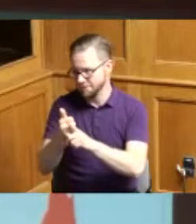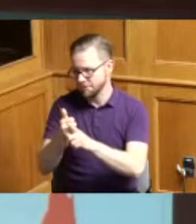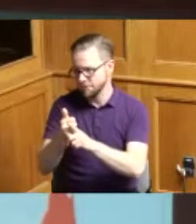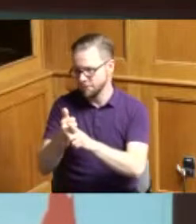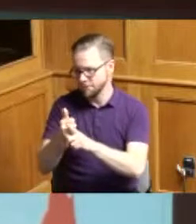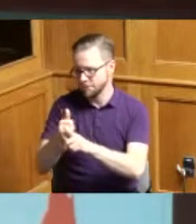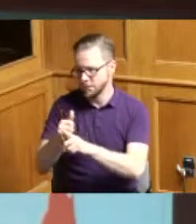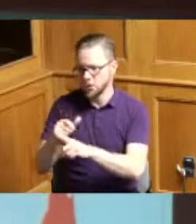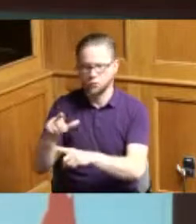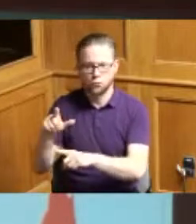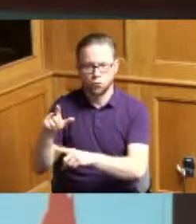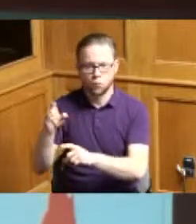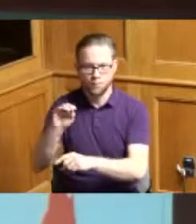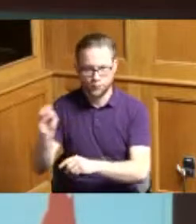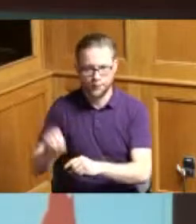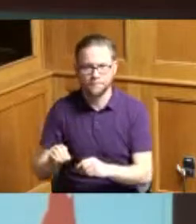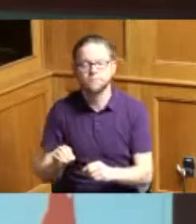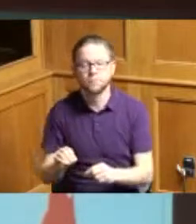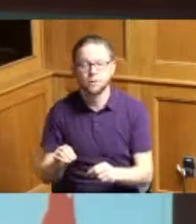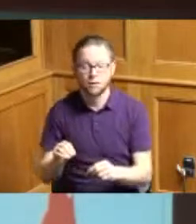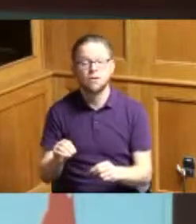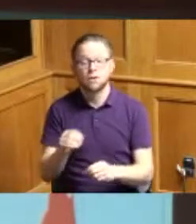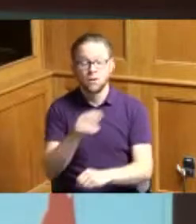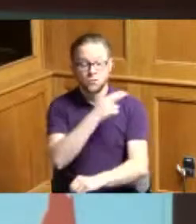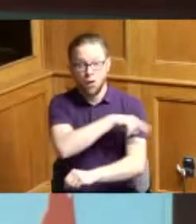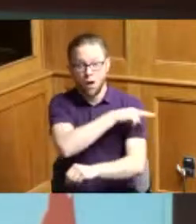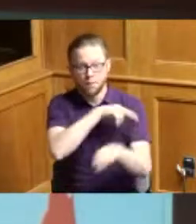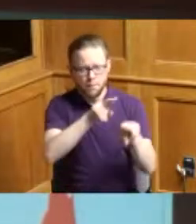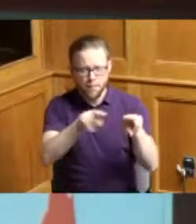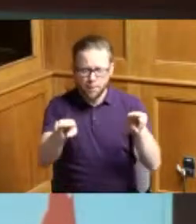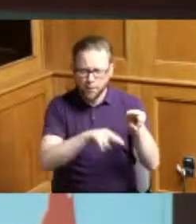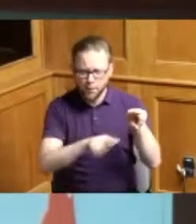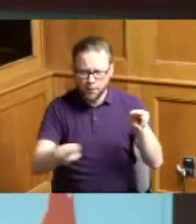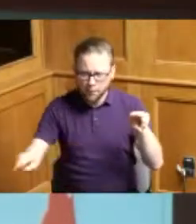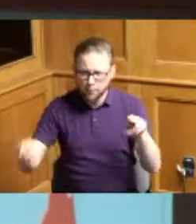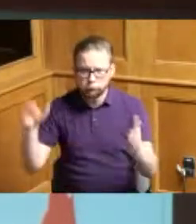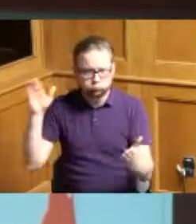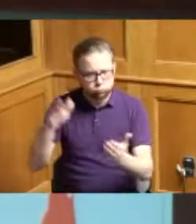are also coming down our hospitals continue to be busy though so we still need to keep that